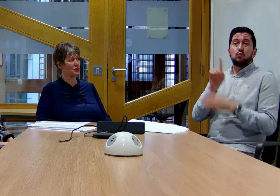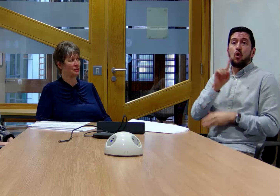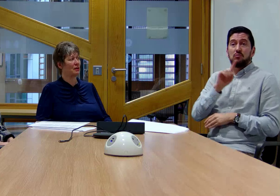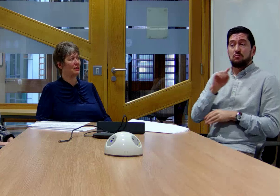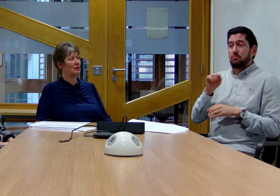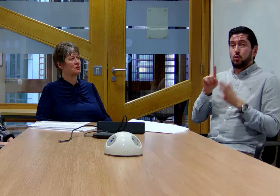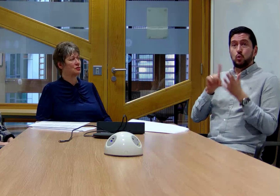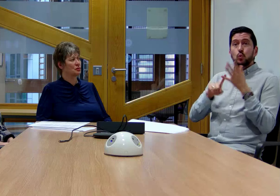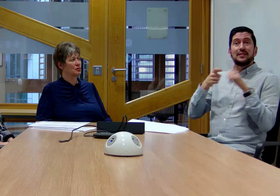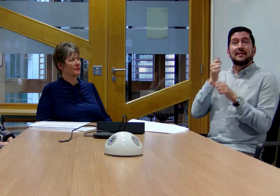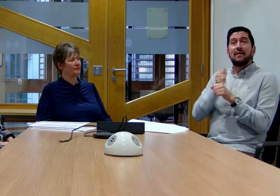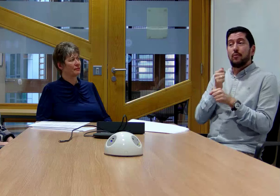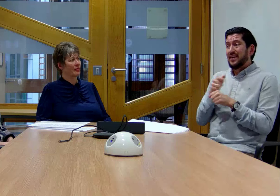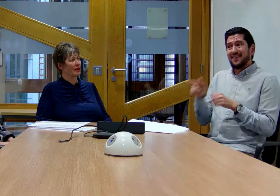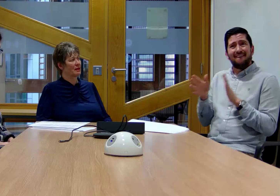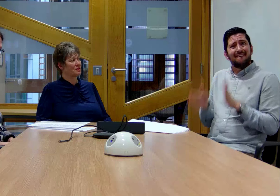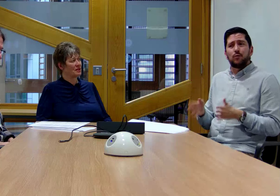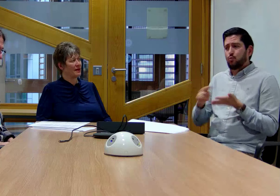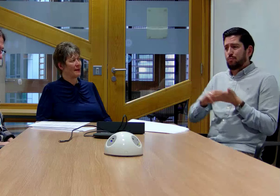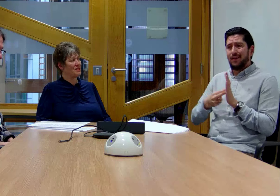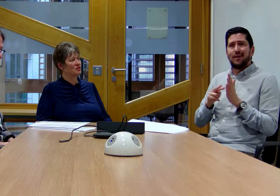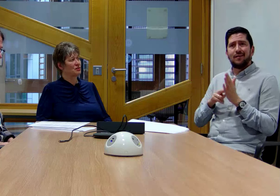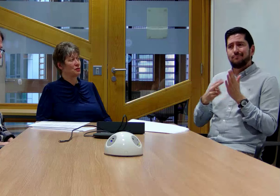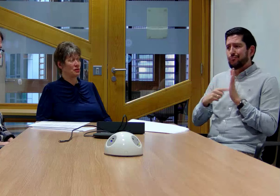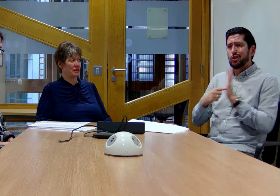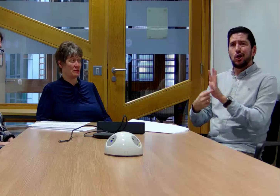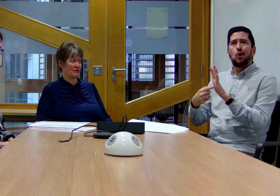have their own bill. Well, BSL legislation.